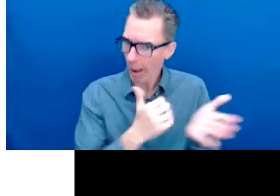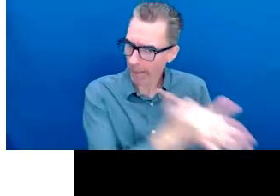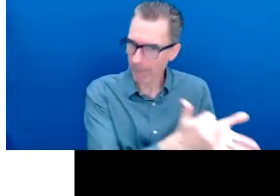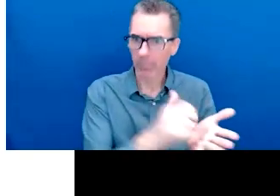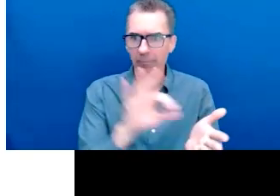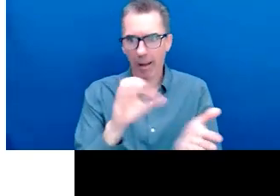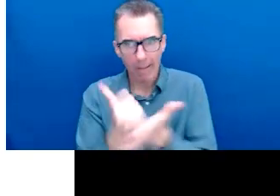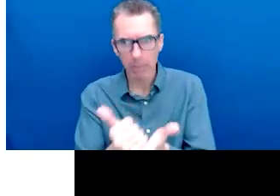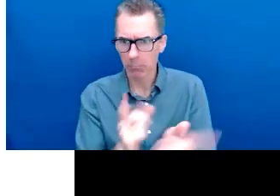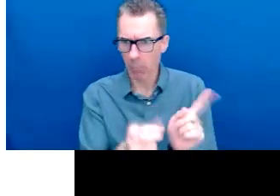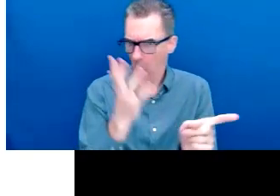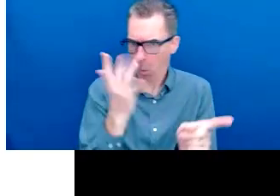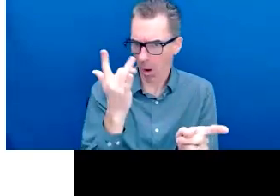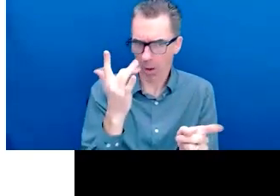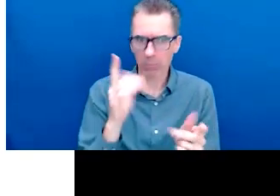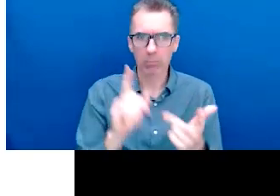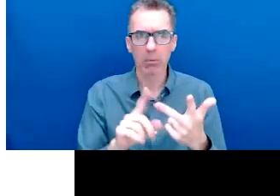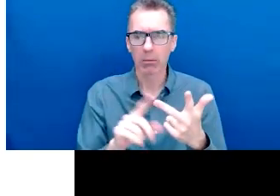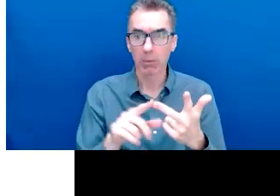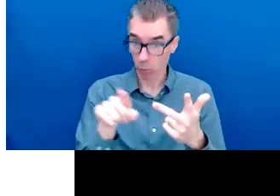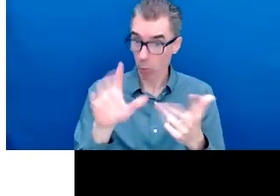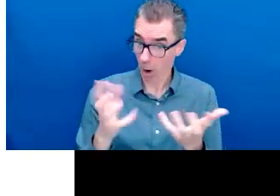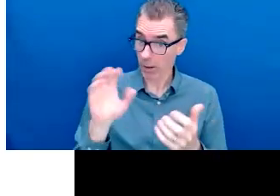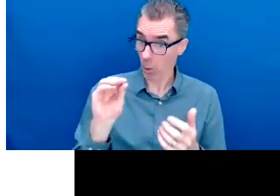How to use OER, how to deliver it